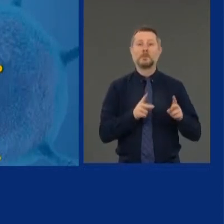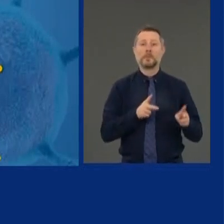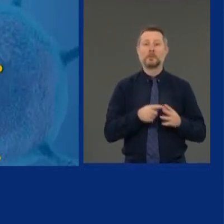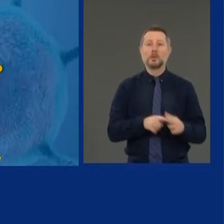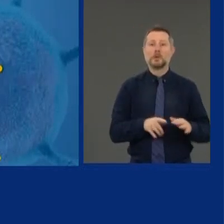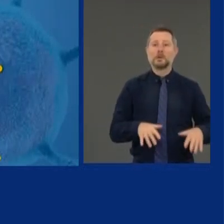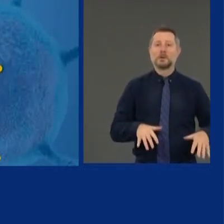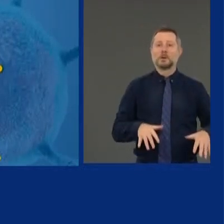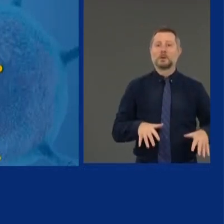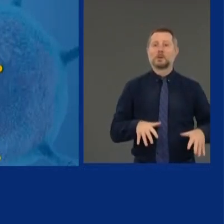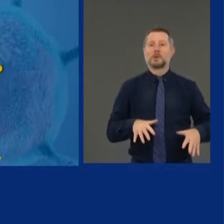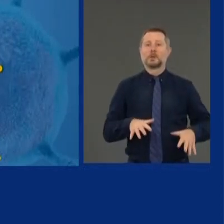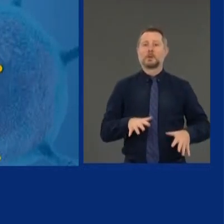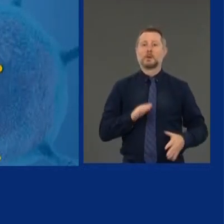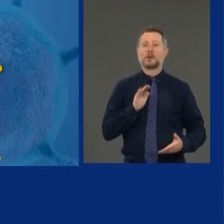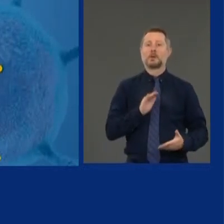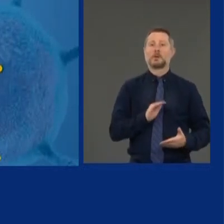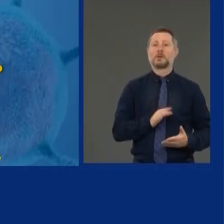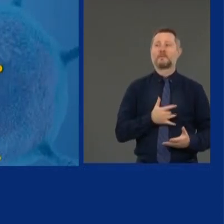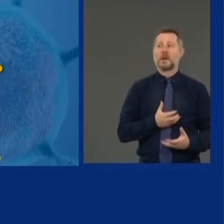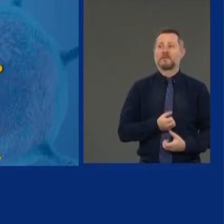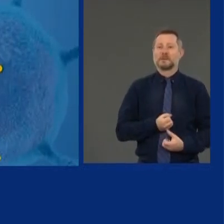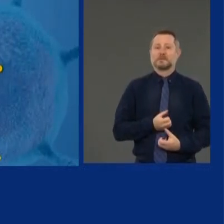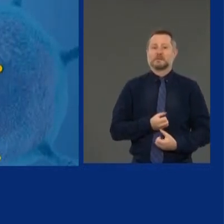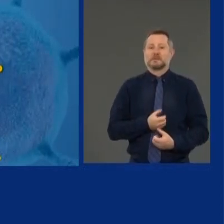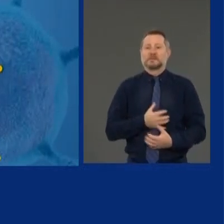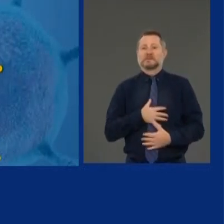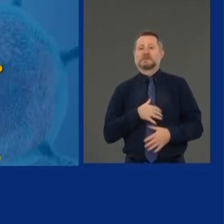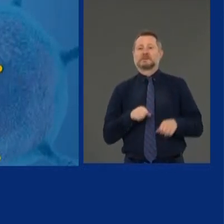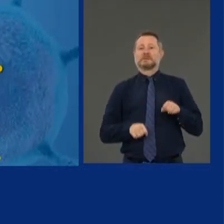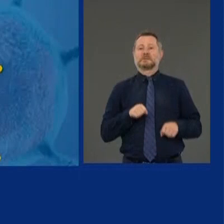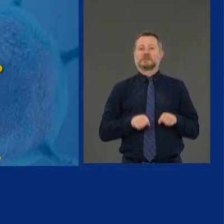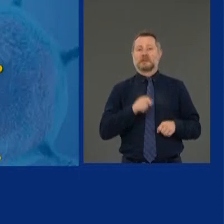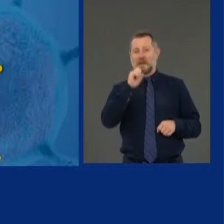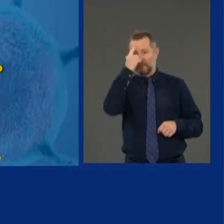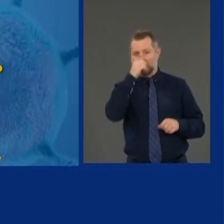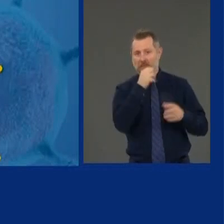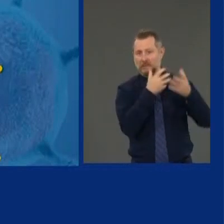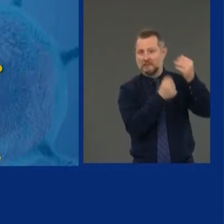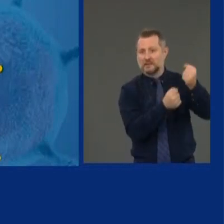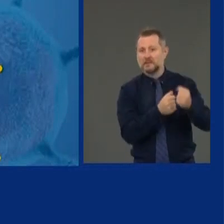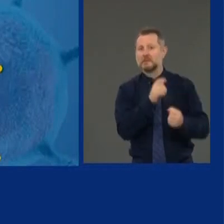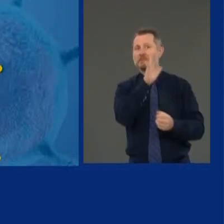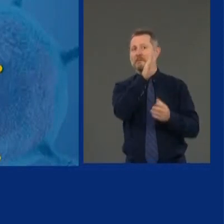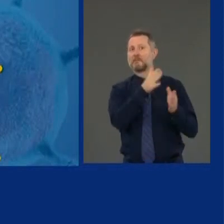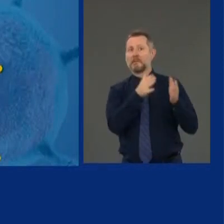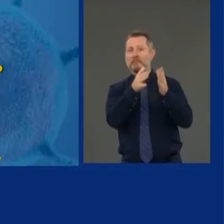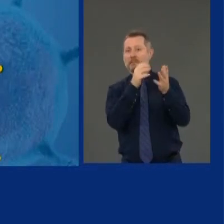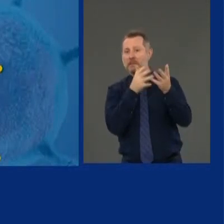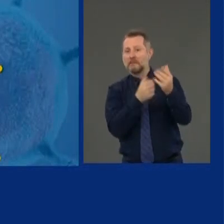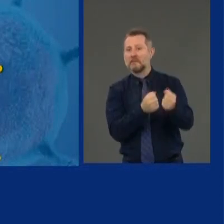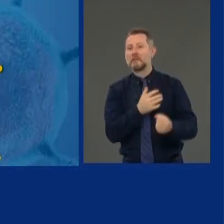PEOPLE GET MORE NERVOUS AND LESS